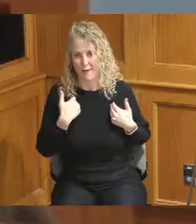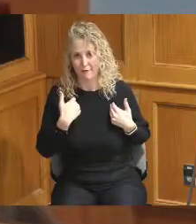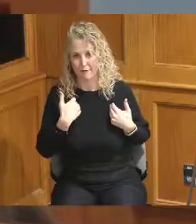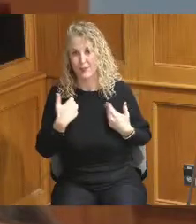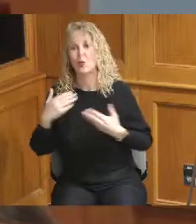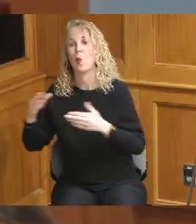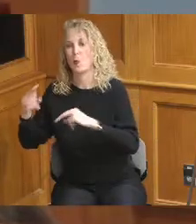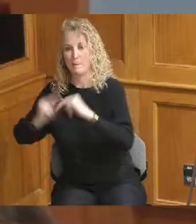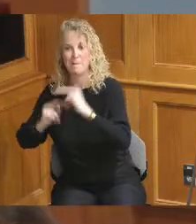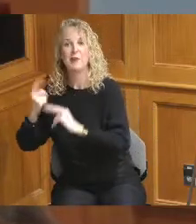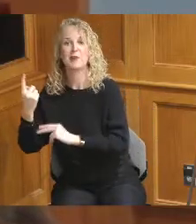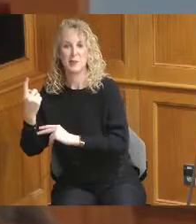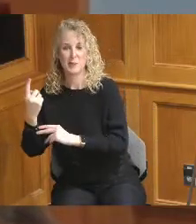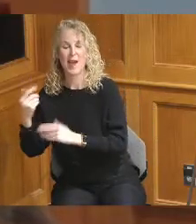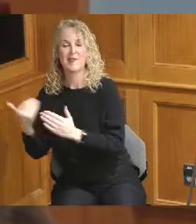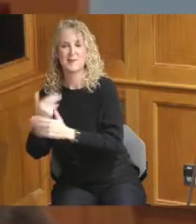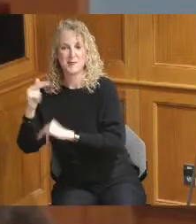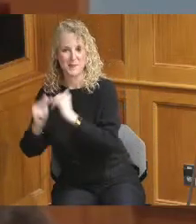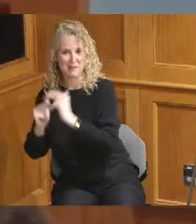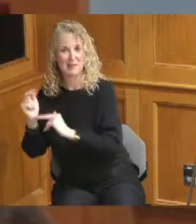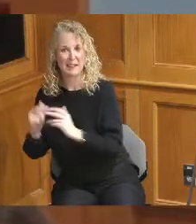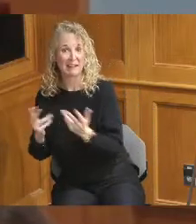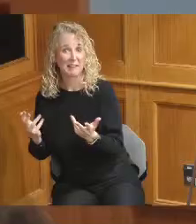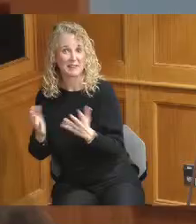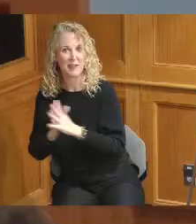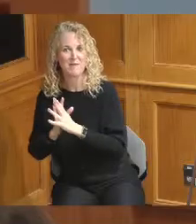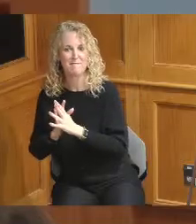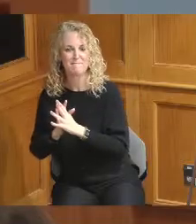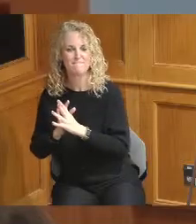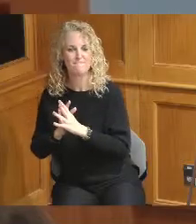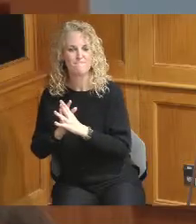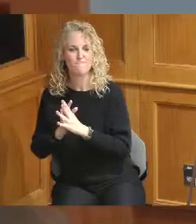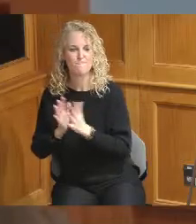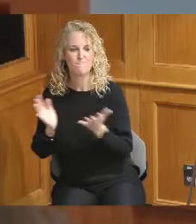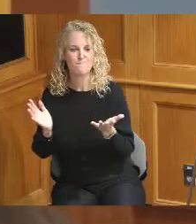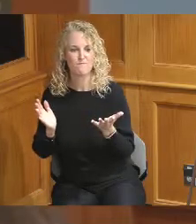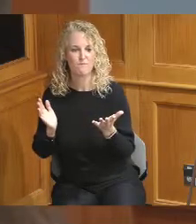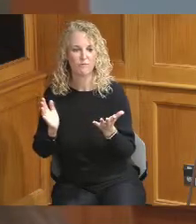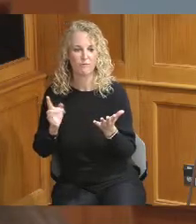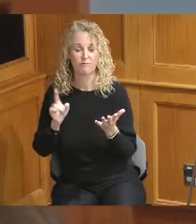we're we're accommodating them in this building and and so again one of the areas that we're